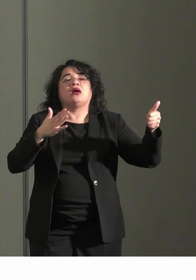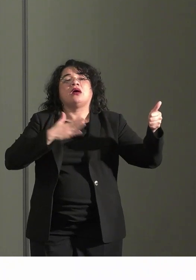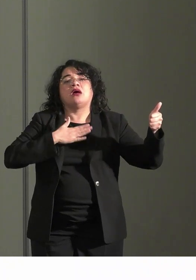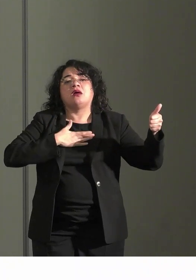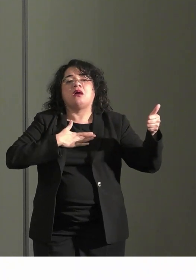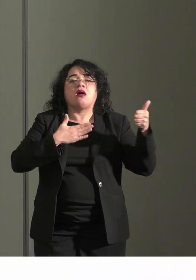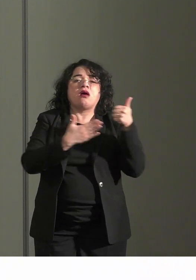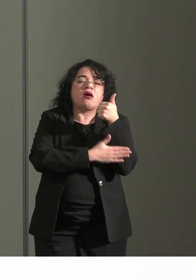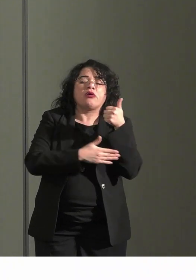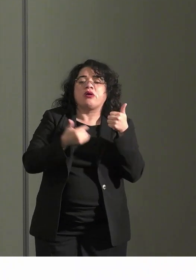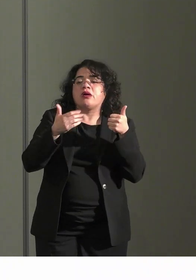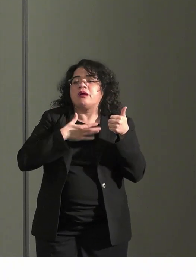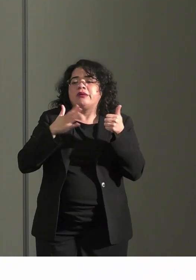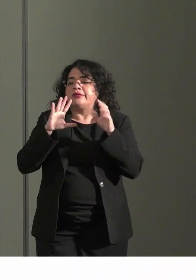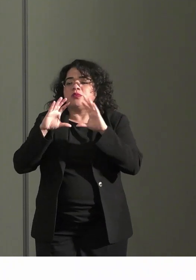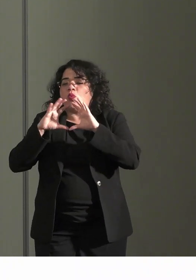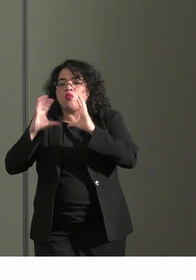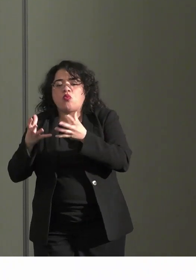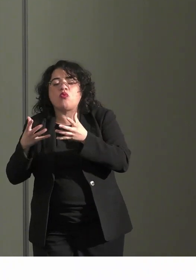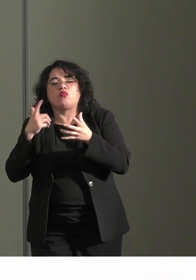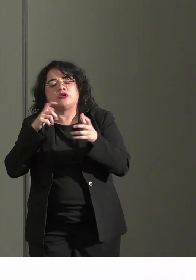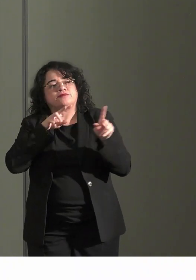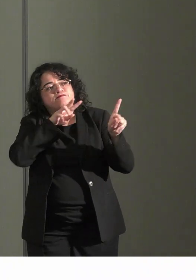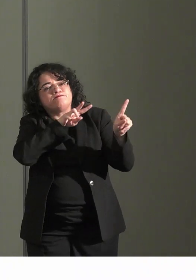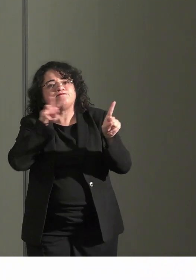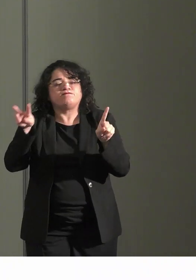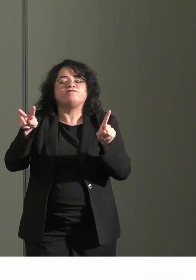their plans accordingly. >> DAVE: Lessons learned.